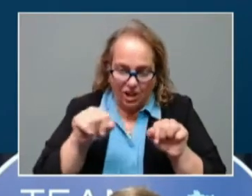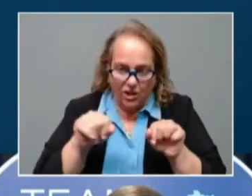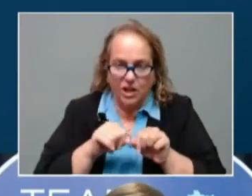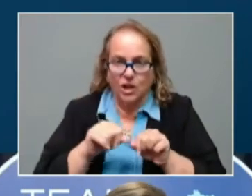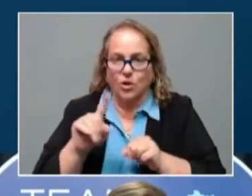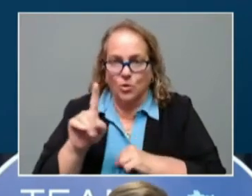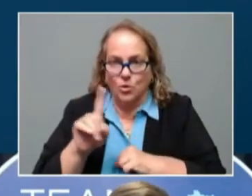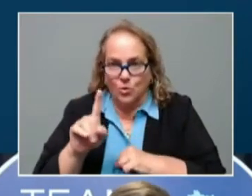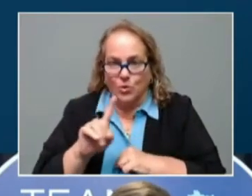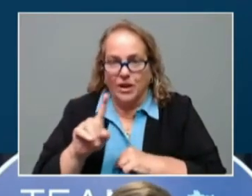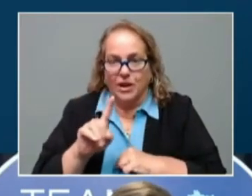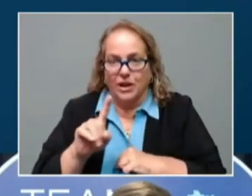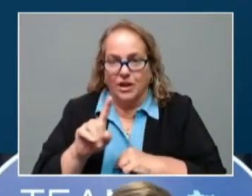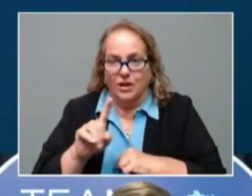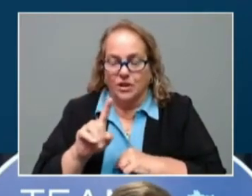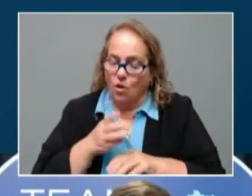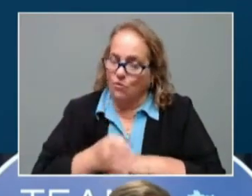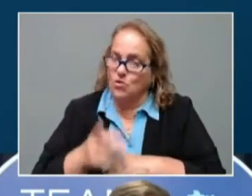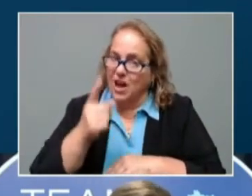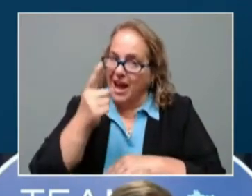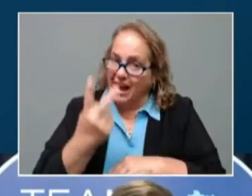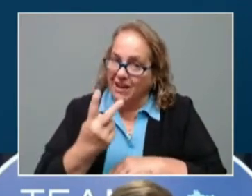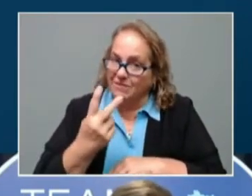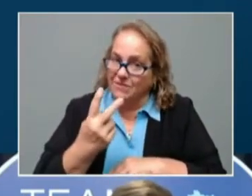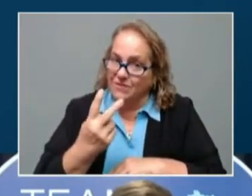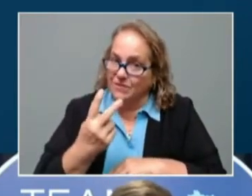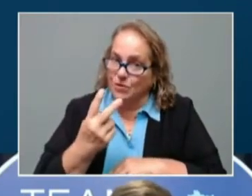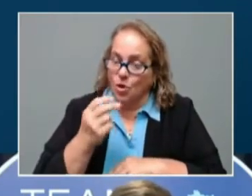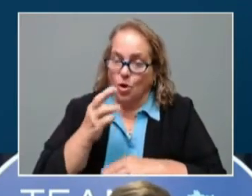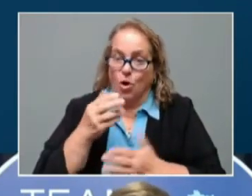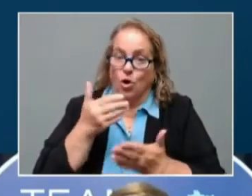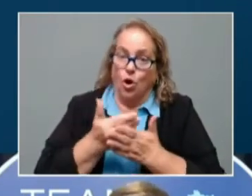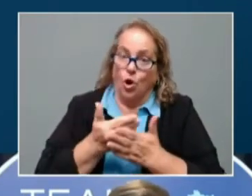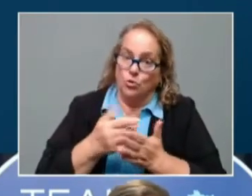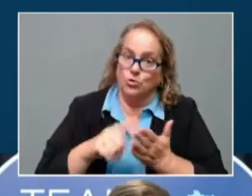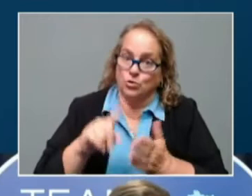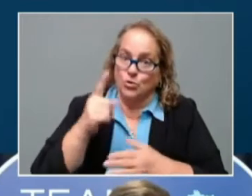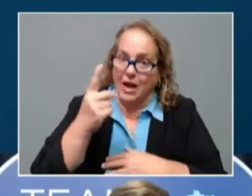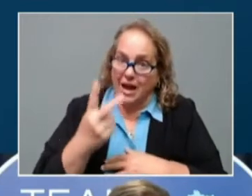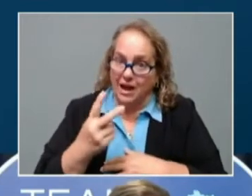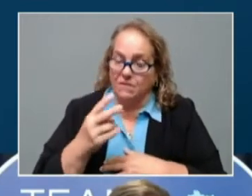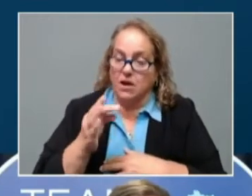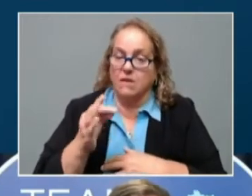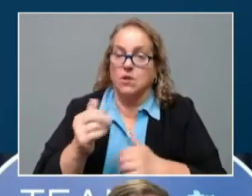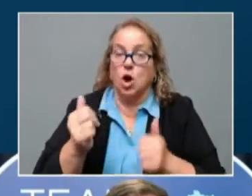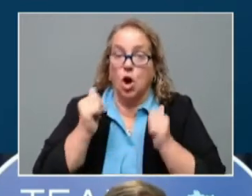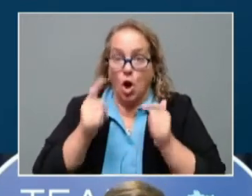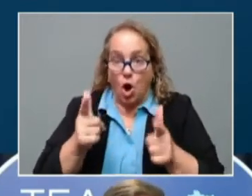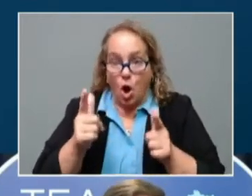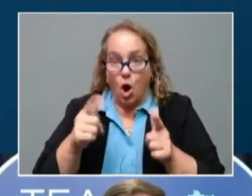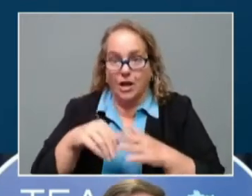over half or close to half Of everyone in this age group has not been